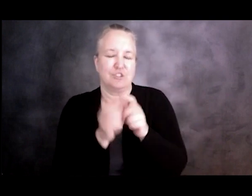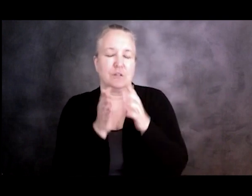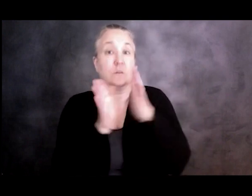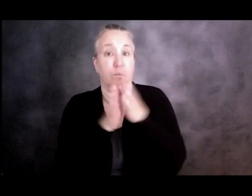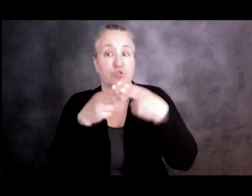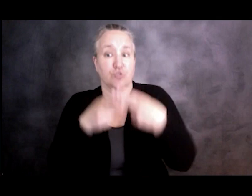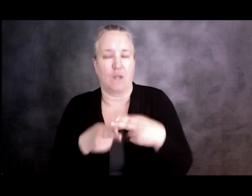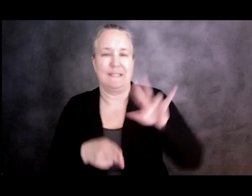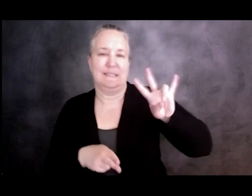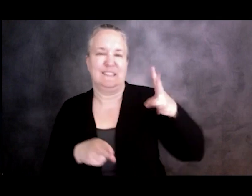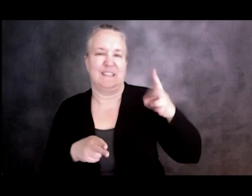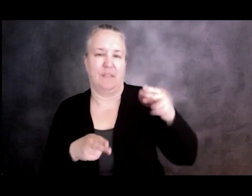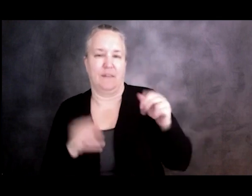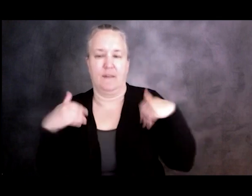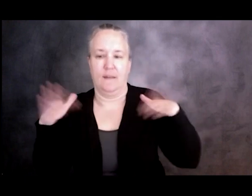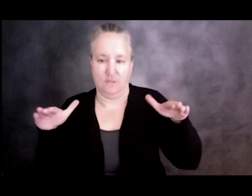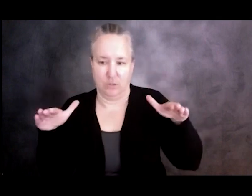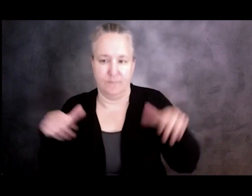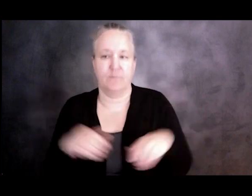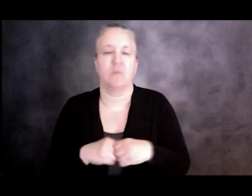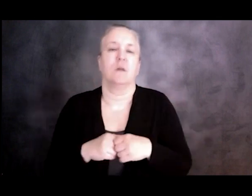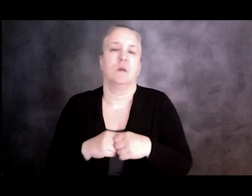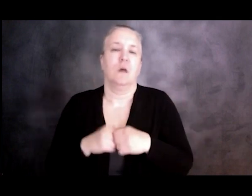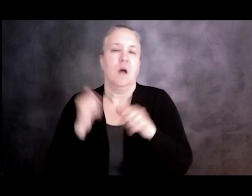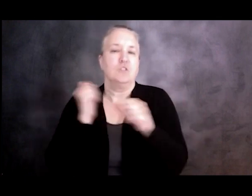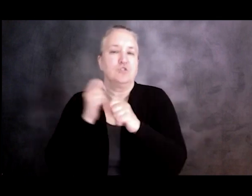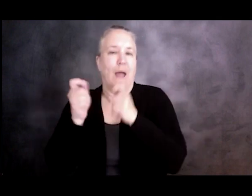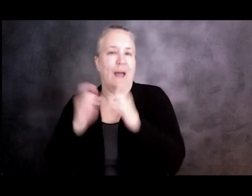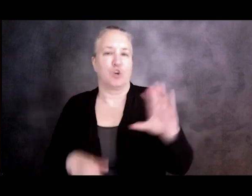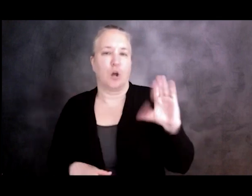Woubshet is an associate editor of Callaloo and has served on the board of directors of the Center